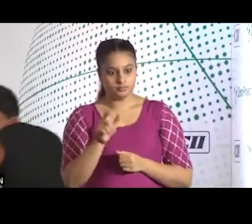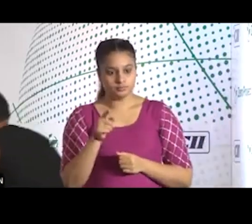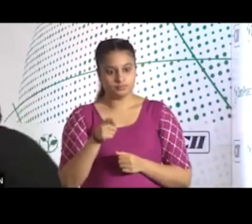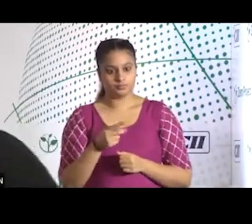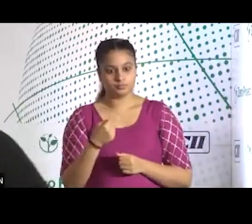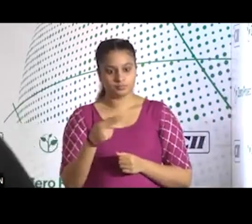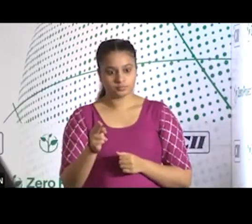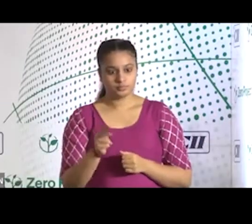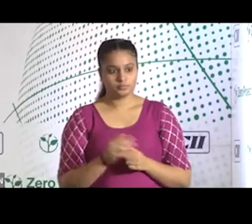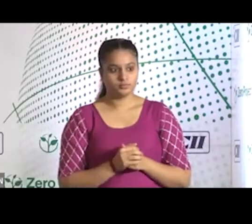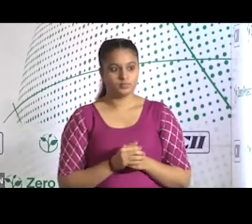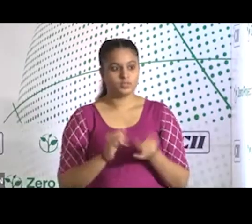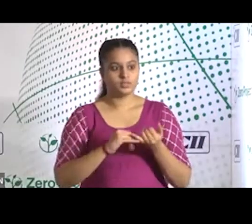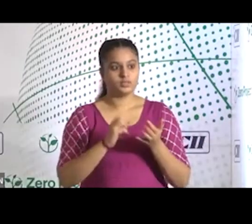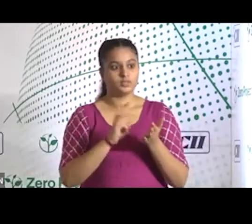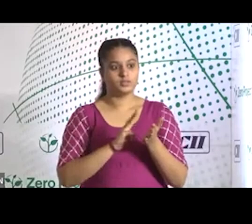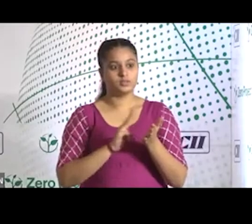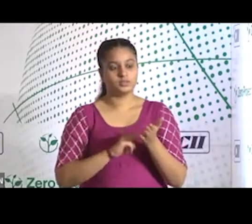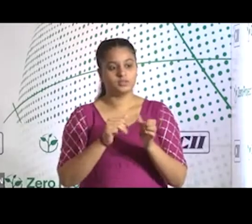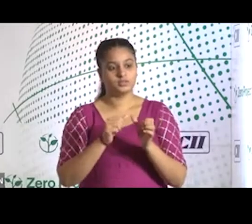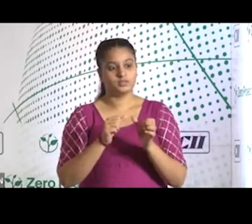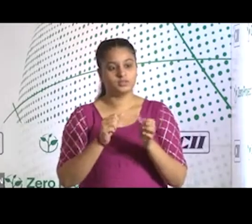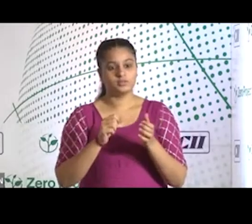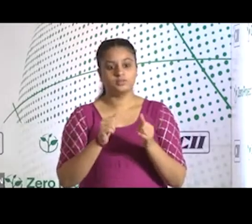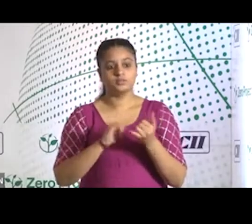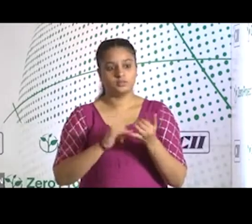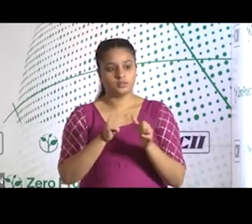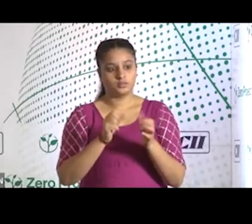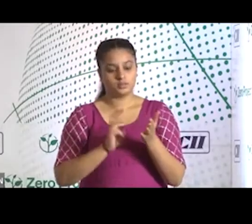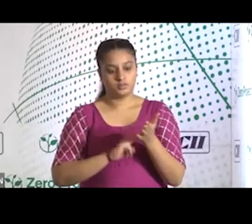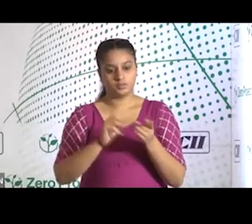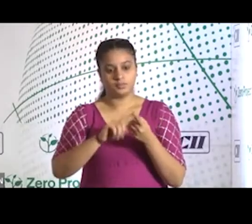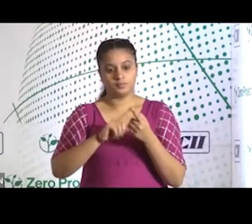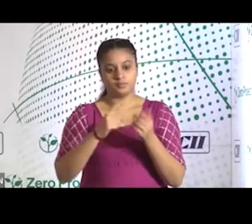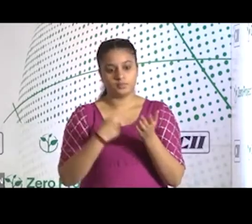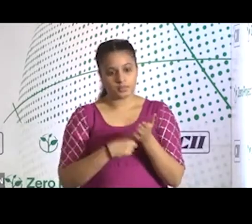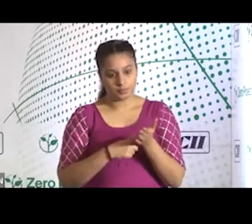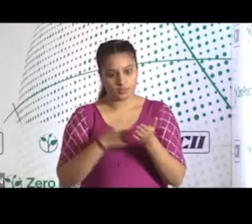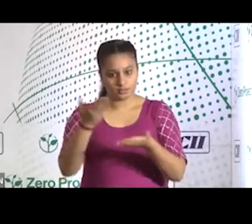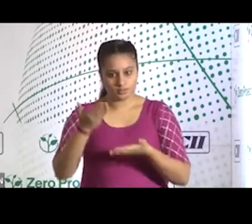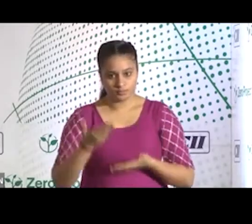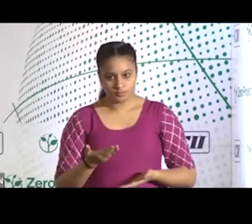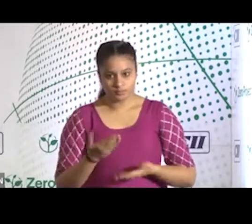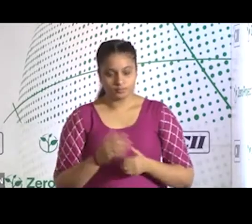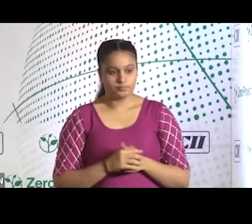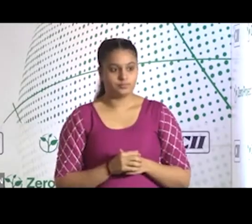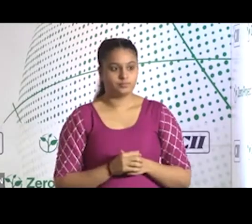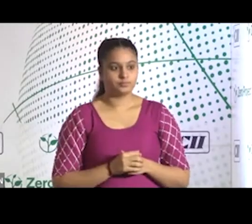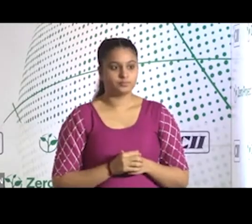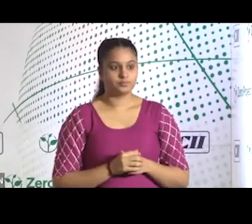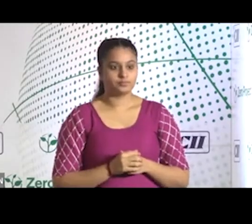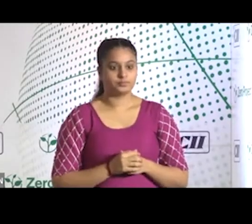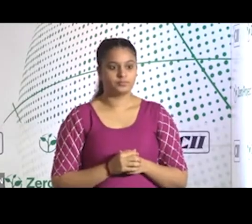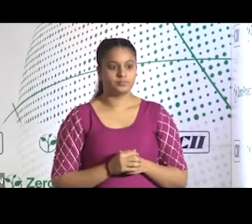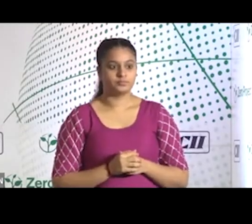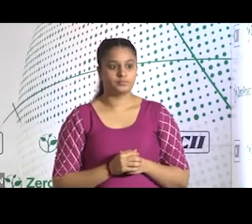Mr. Samir Garg, Senior Vice President and group head MNC corporate banking at Axis Bank.